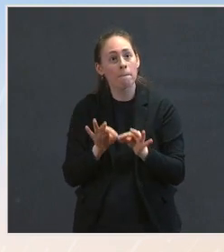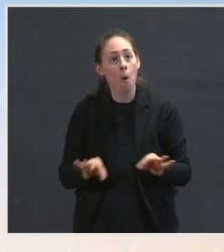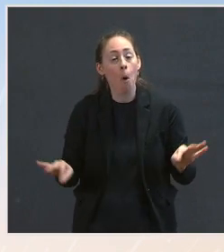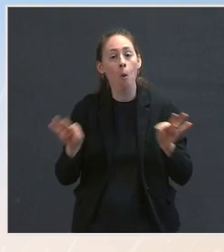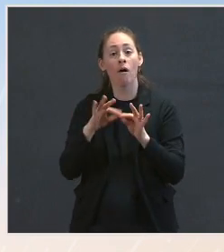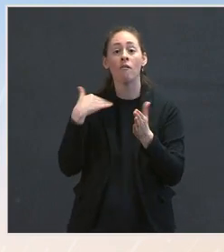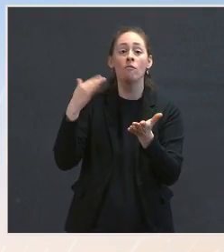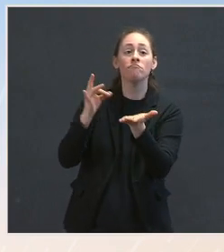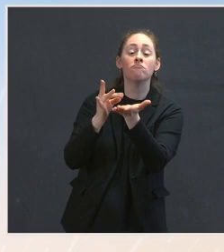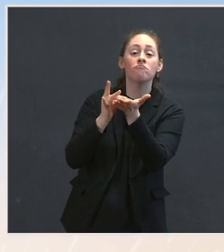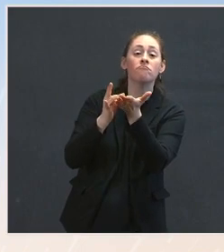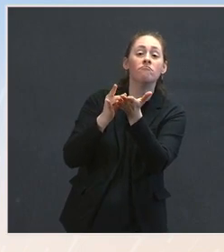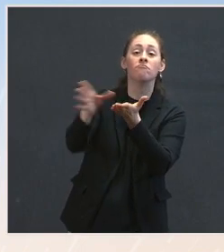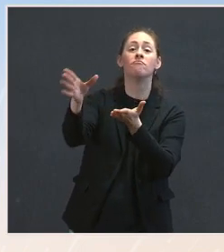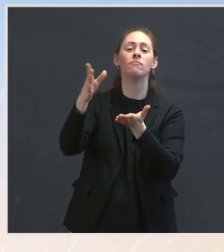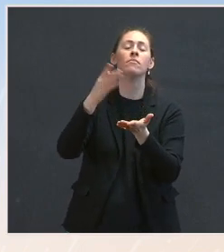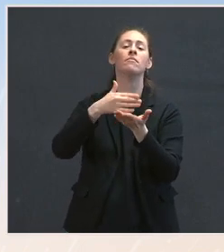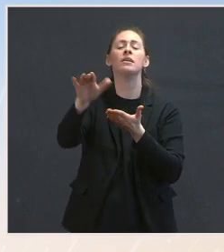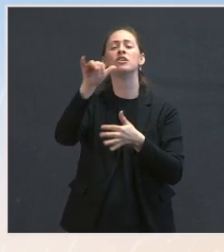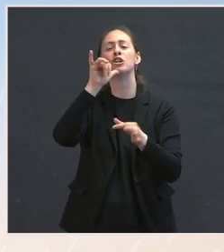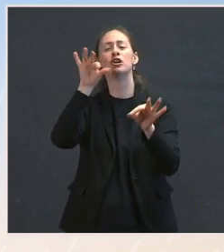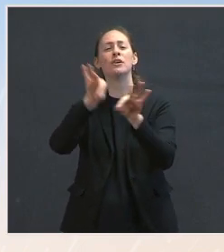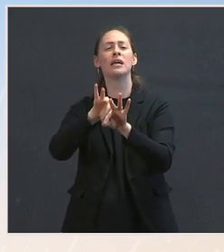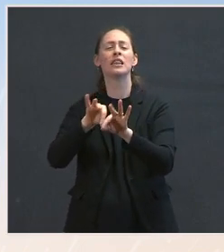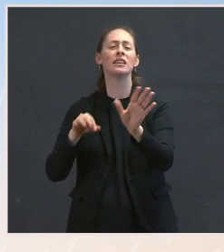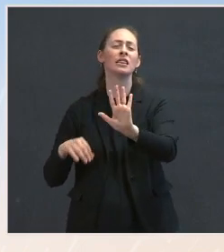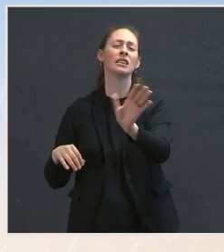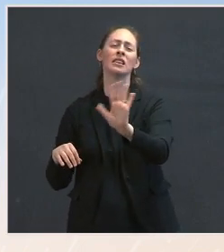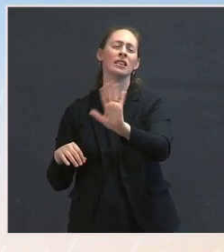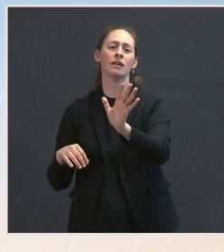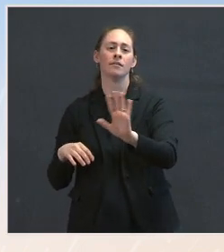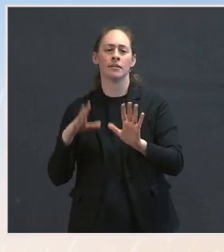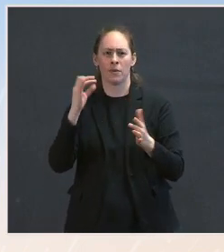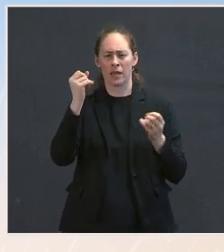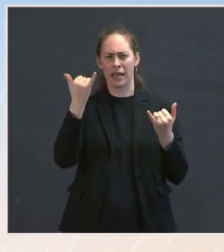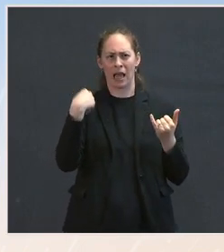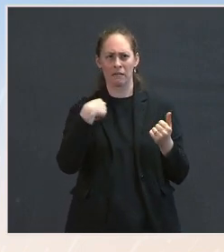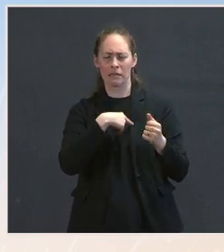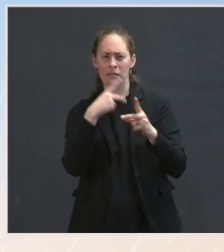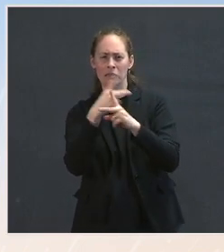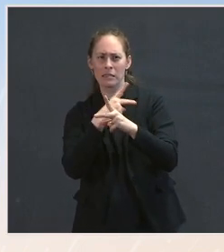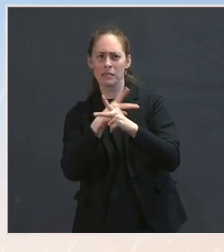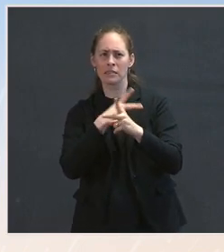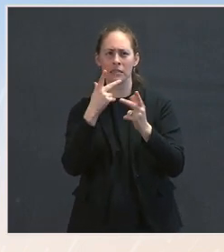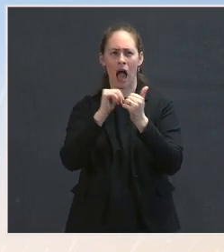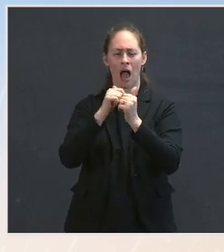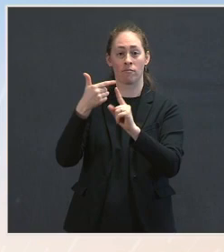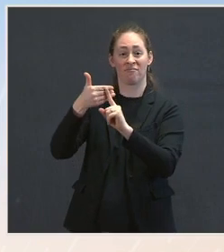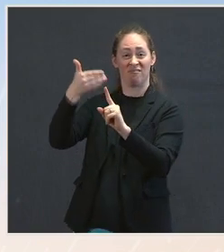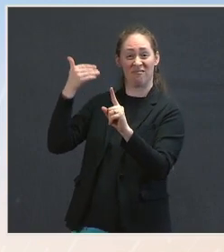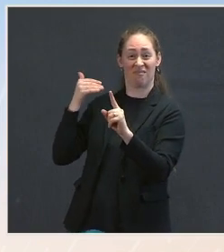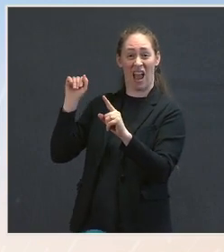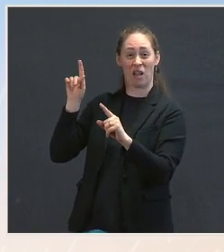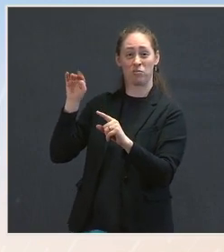and is reviewing the prior administration's policies and practices. The court's ruling still allows us to do this.